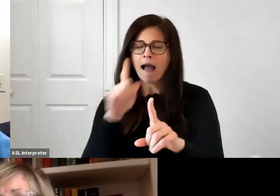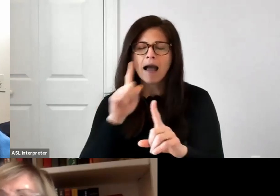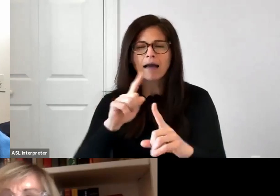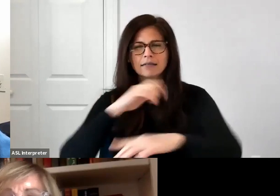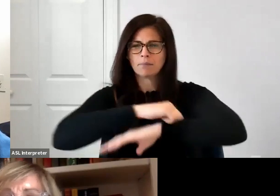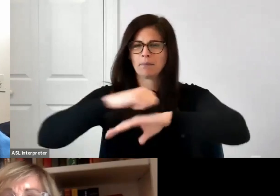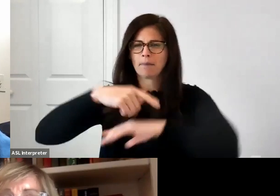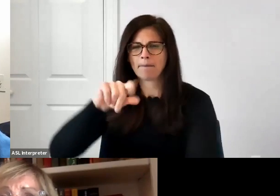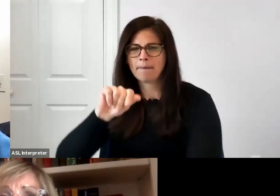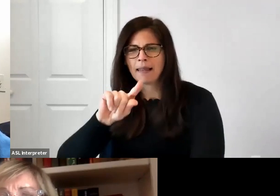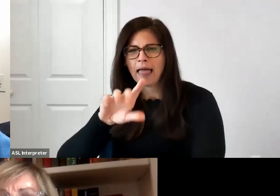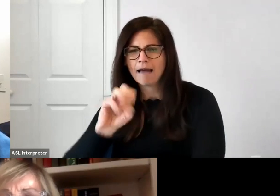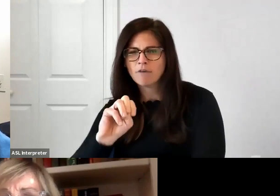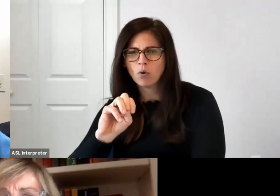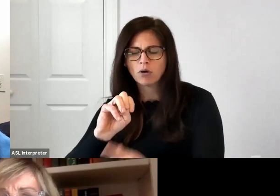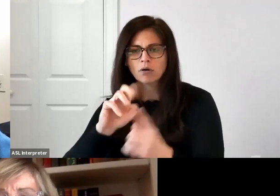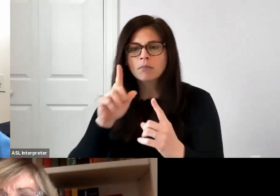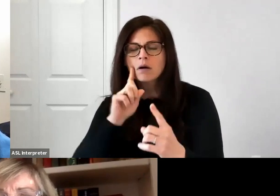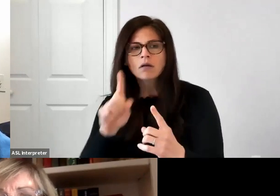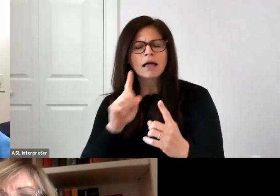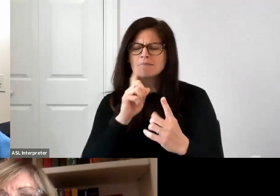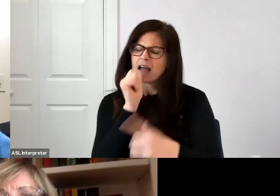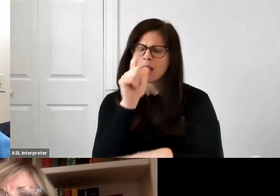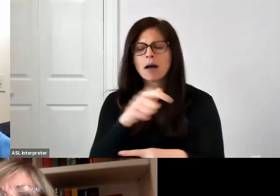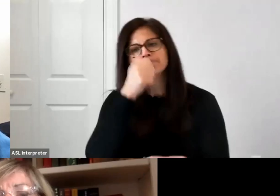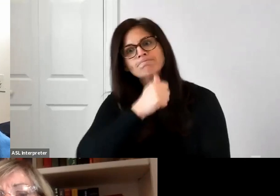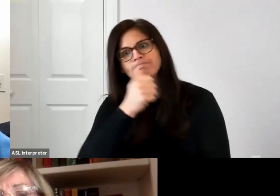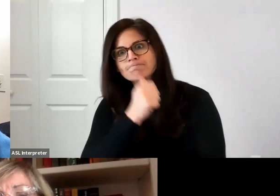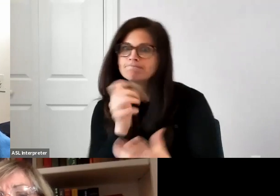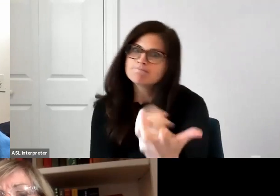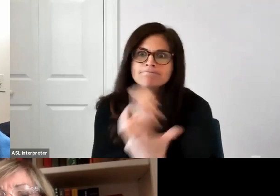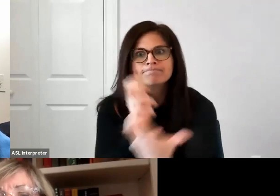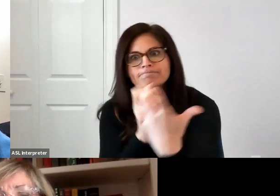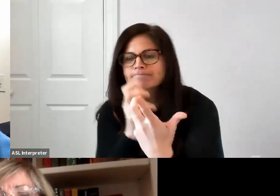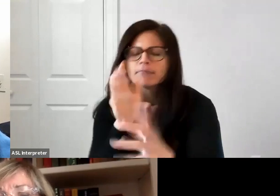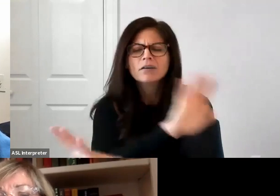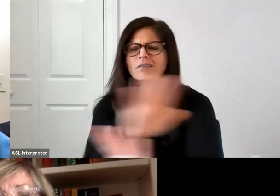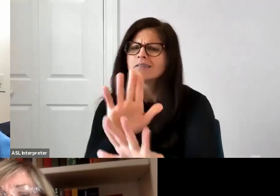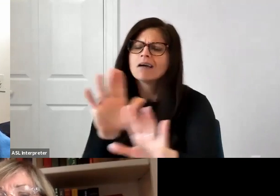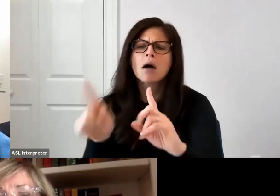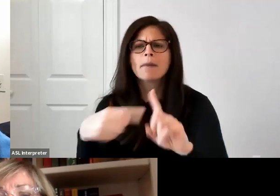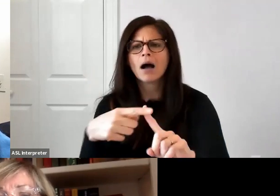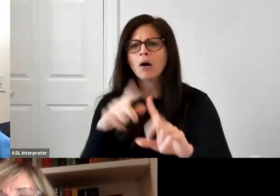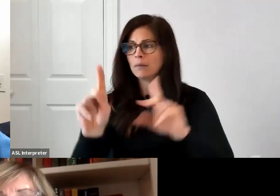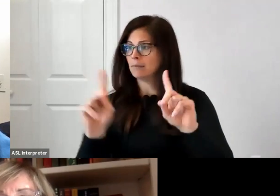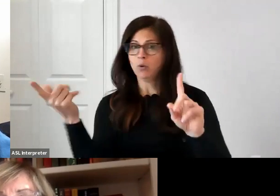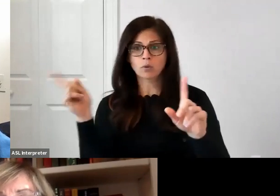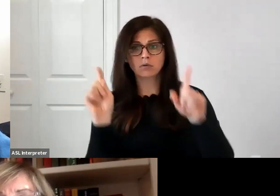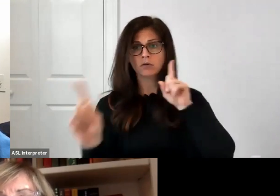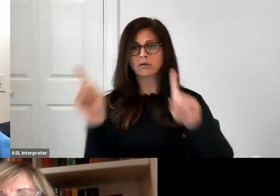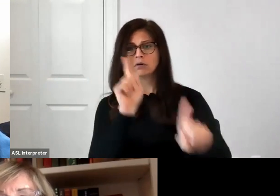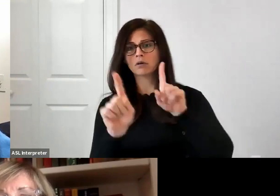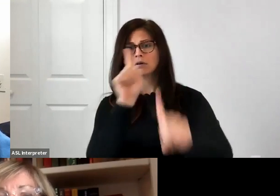It's not about tolerating and accommodating. It's about bringing forward the voices of the unheard.